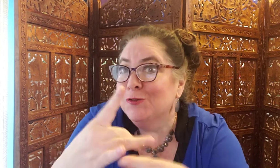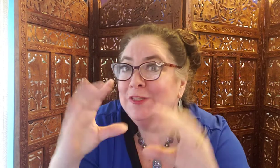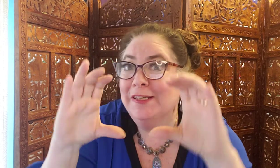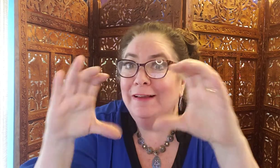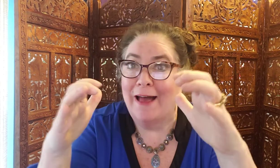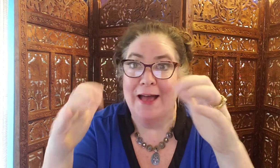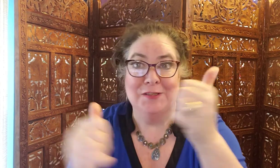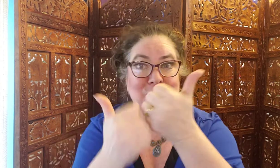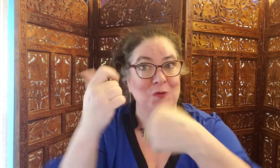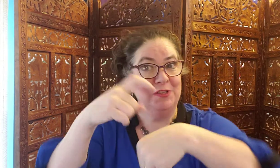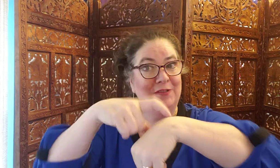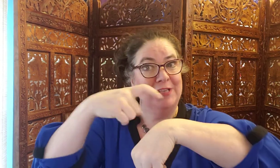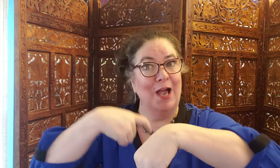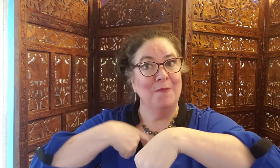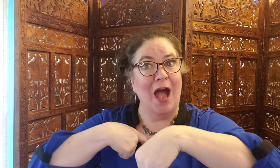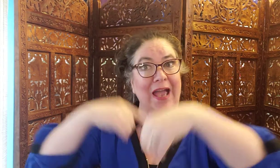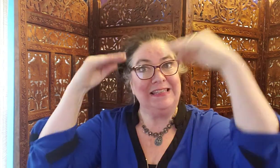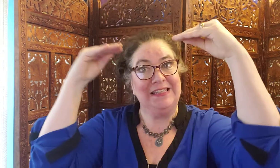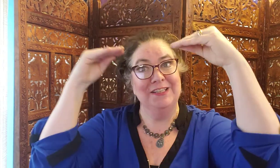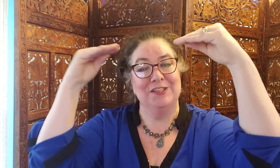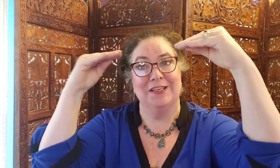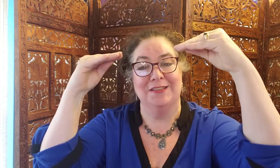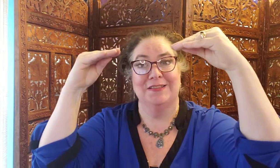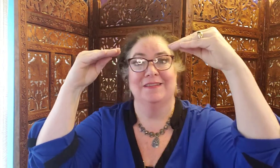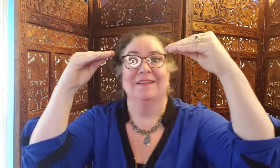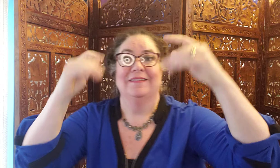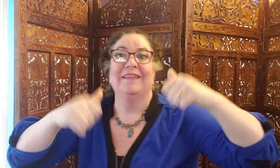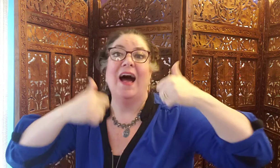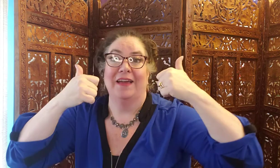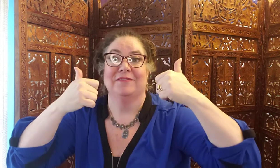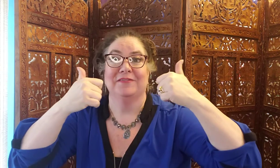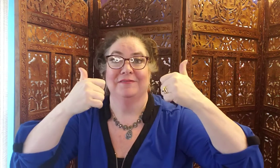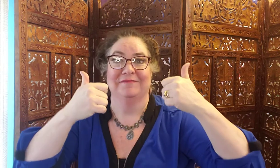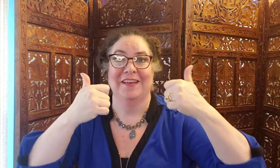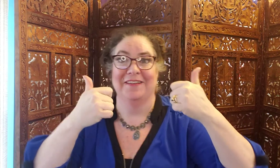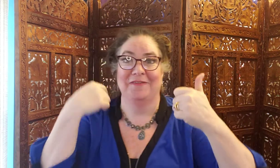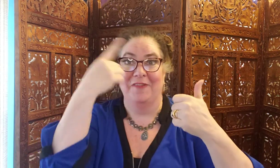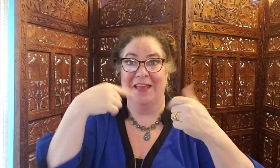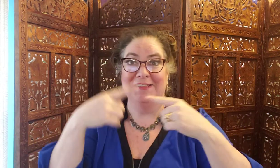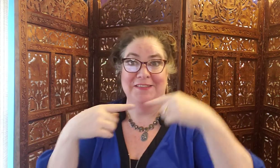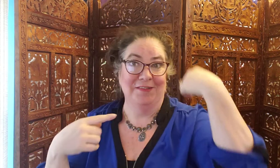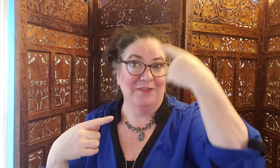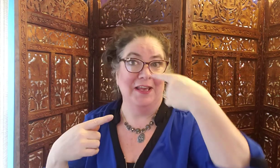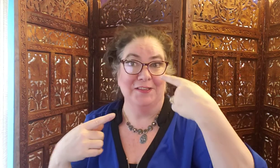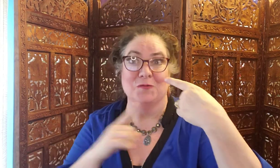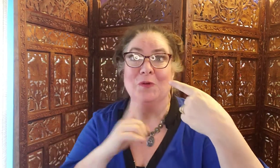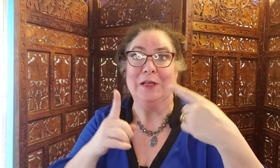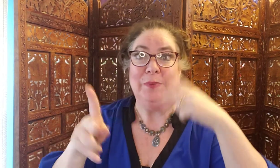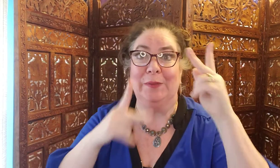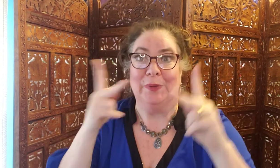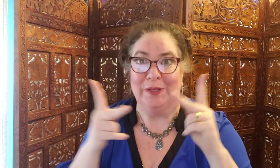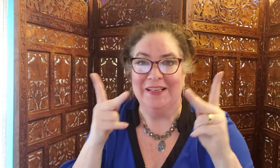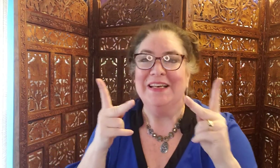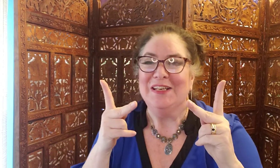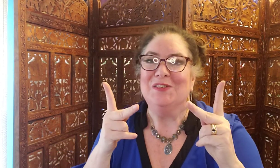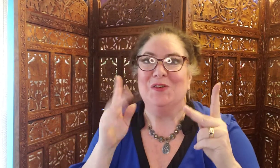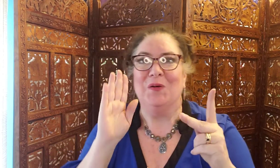interesting class, most of the time I teach this live, face to face- real people- so it